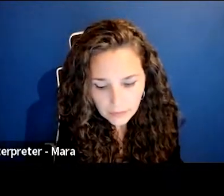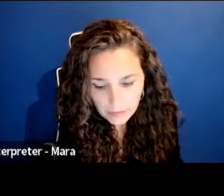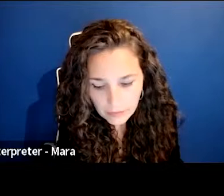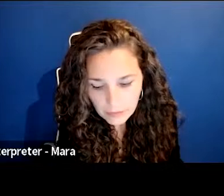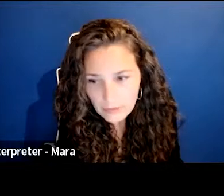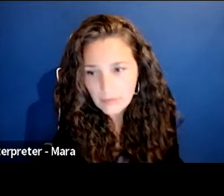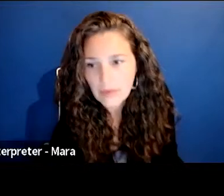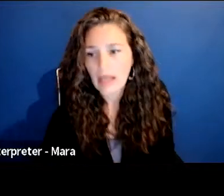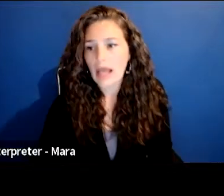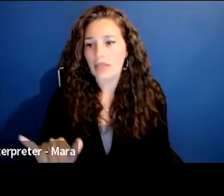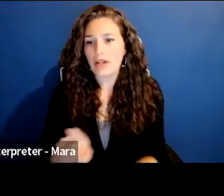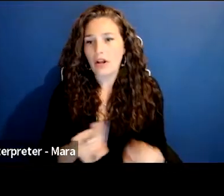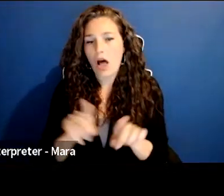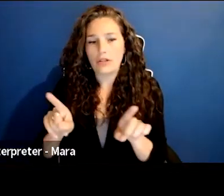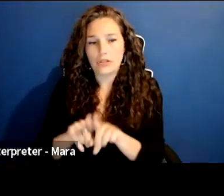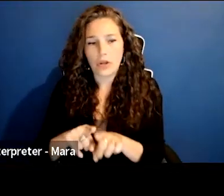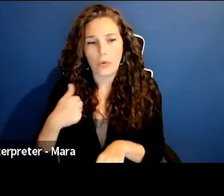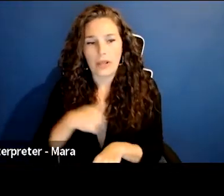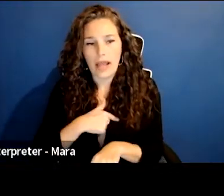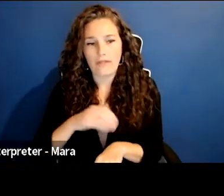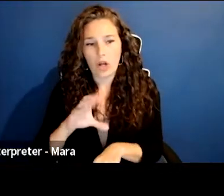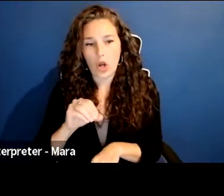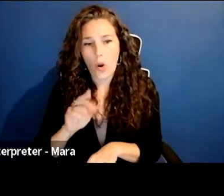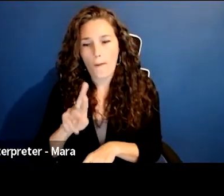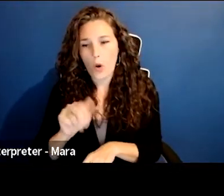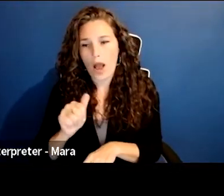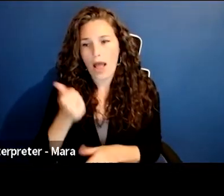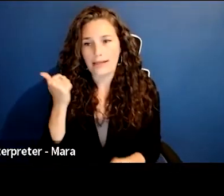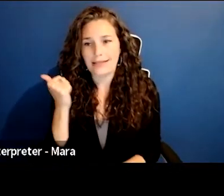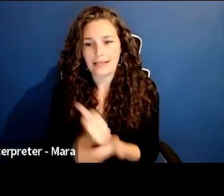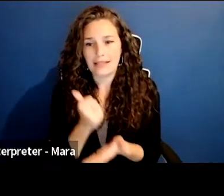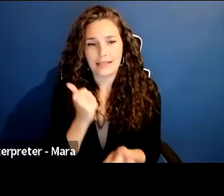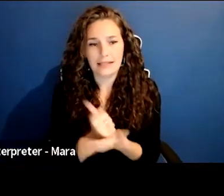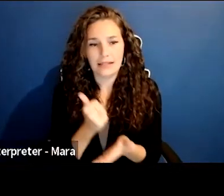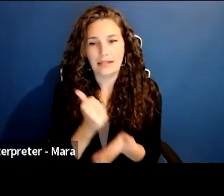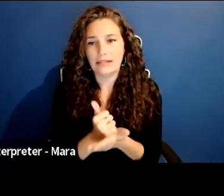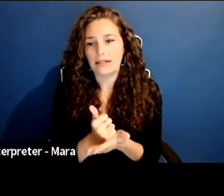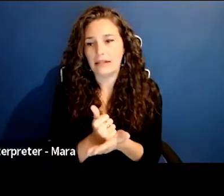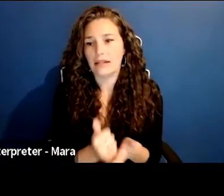If you are out of work and you are losing your insurance, and you know that you need a bridge